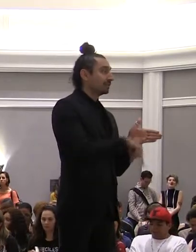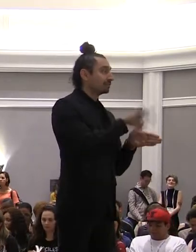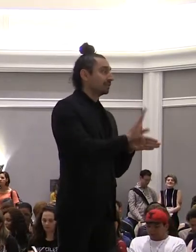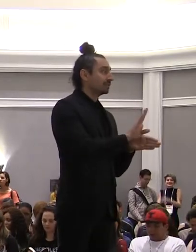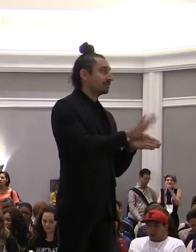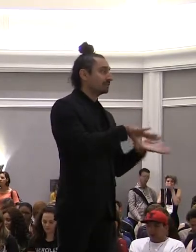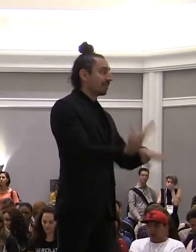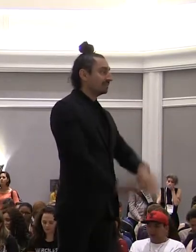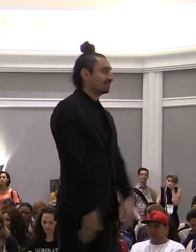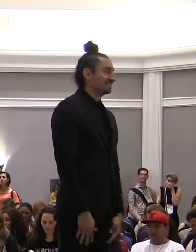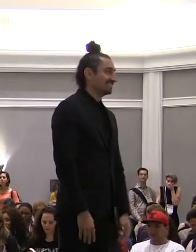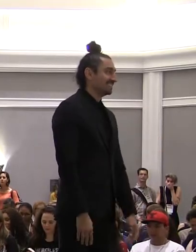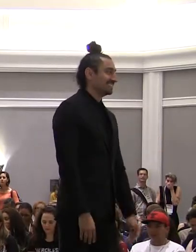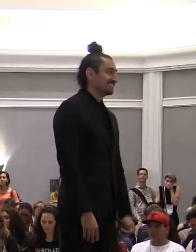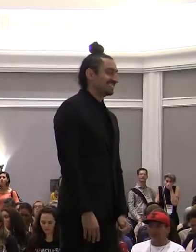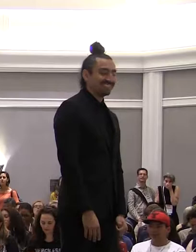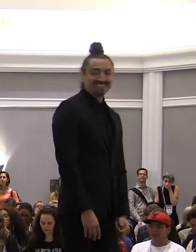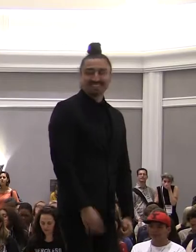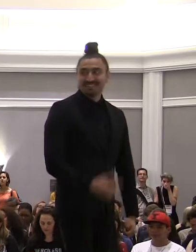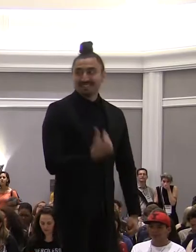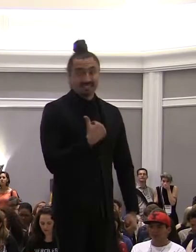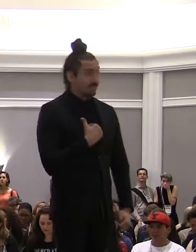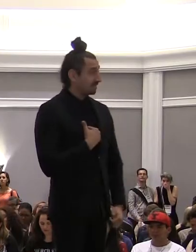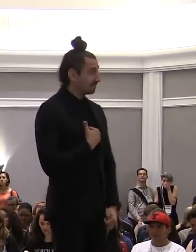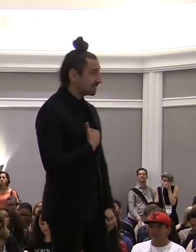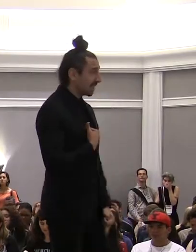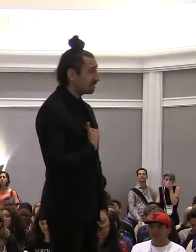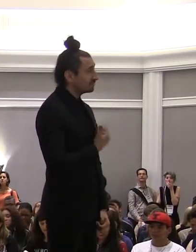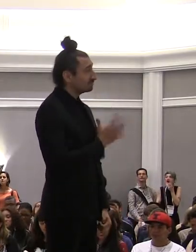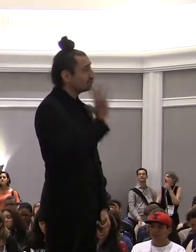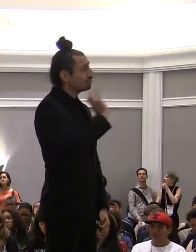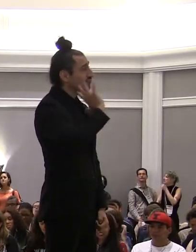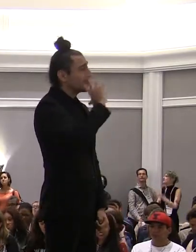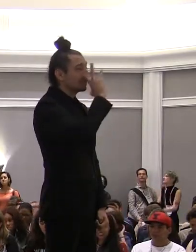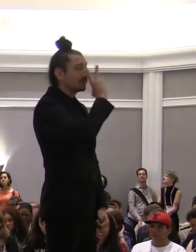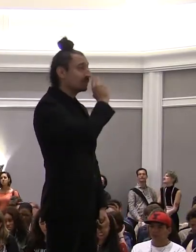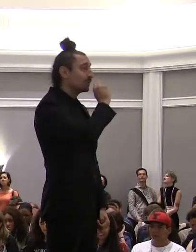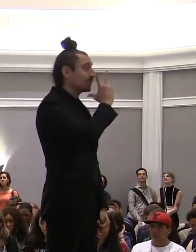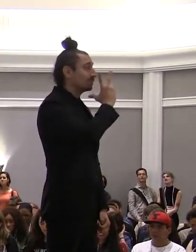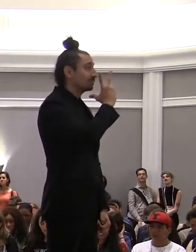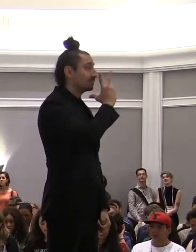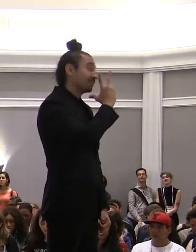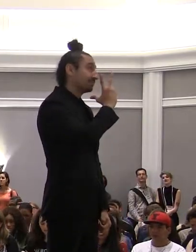Quote, "I used to be pretty once. at least I thought so."